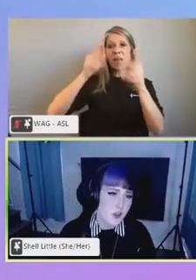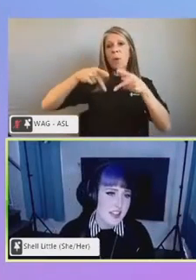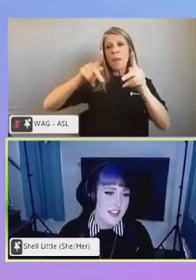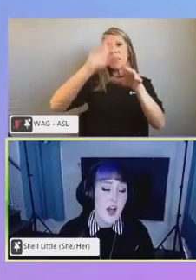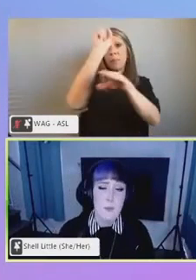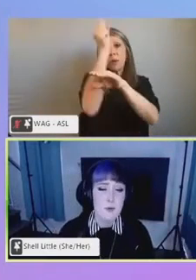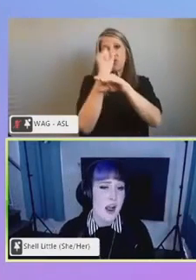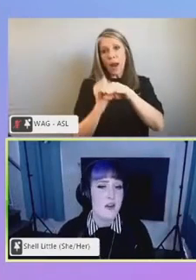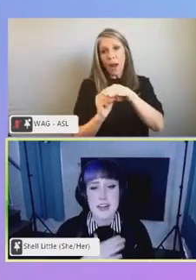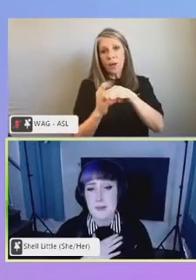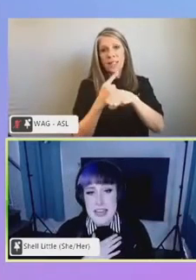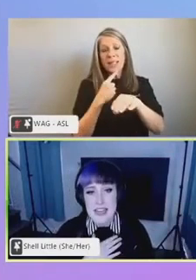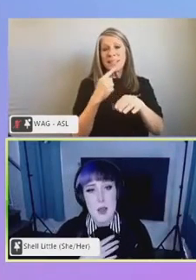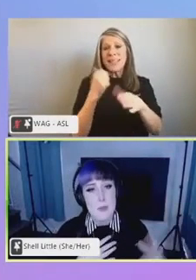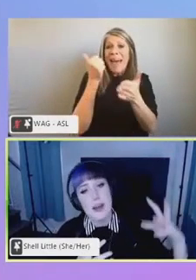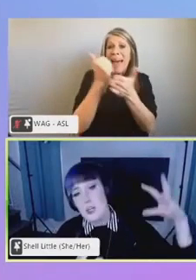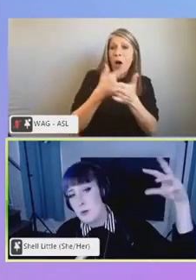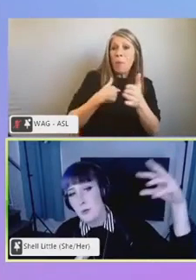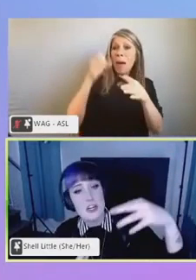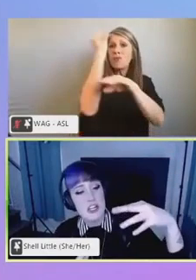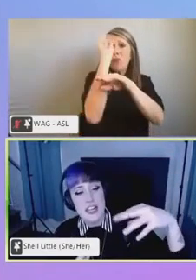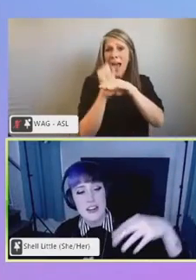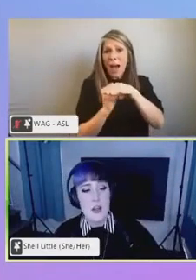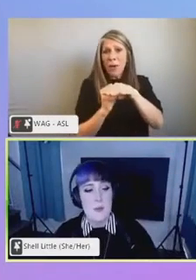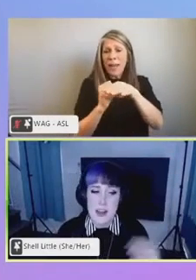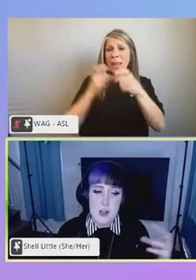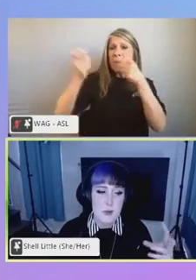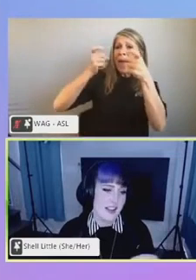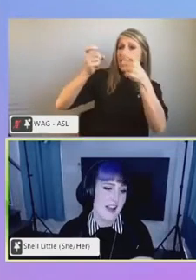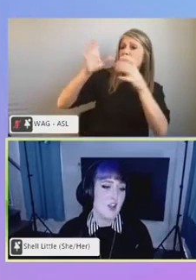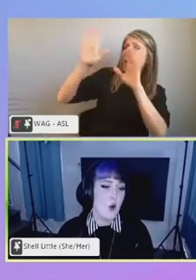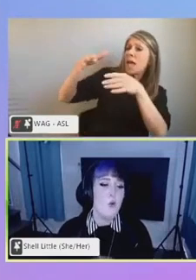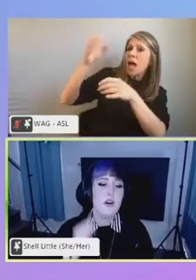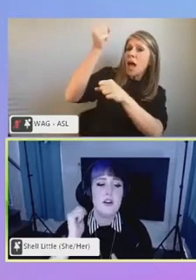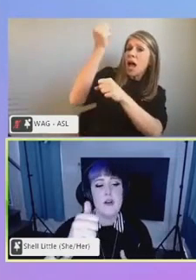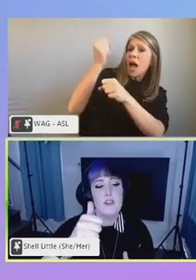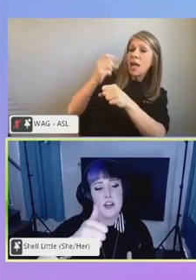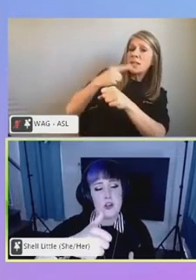someone's hands out drowning, some reaching out and instead of grabbing the high-five them hand, they and want to